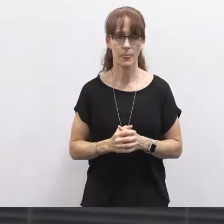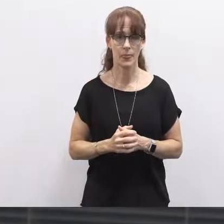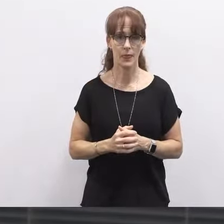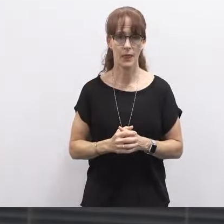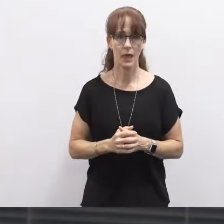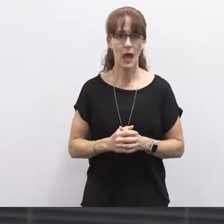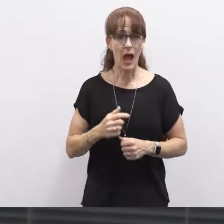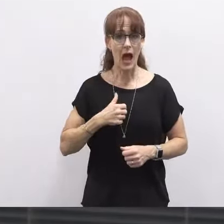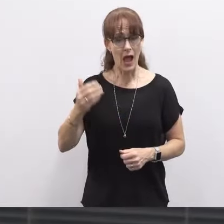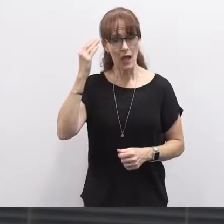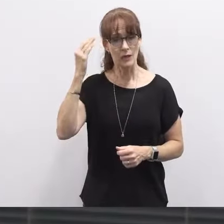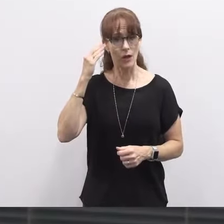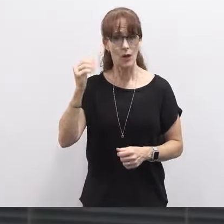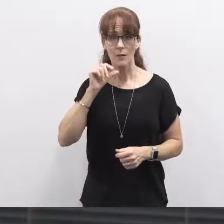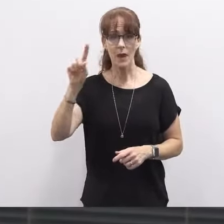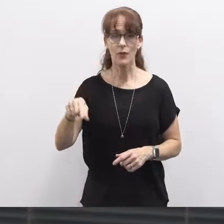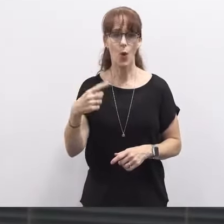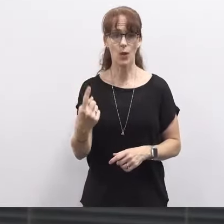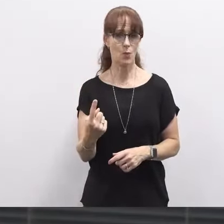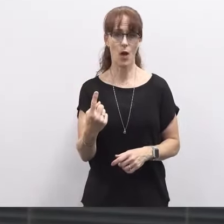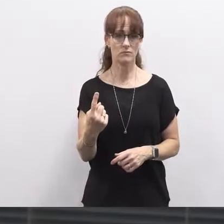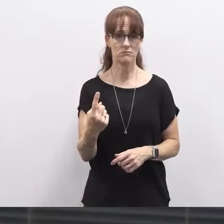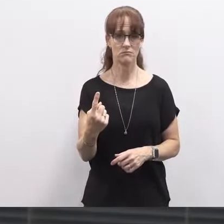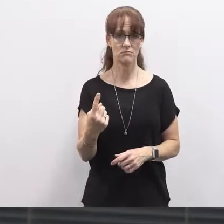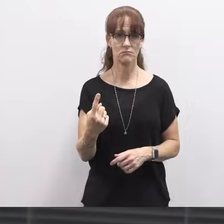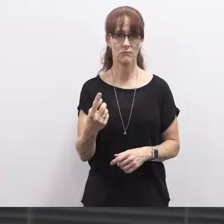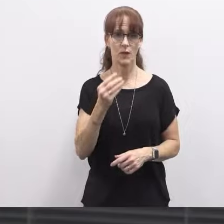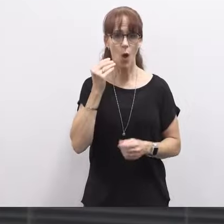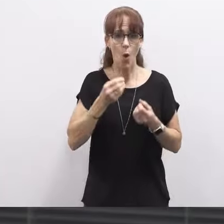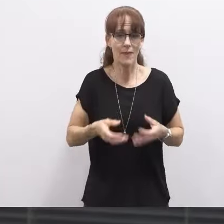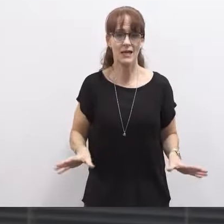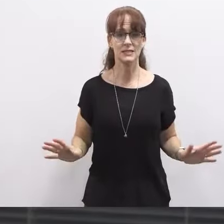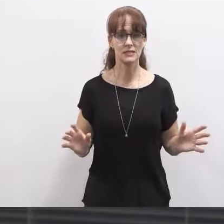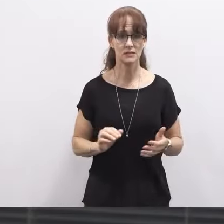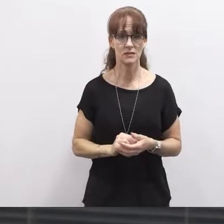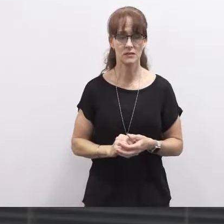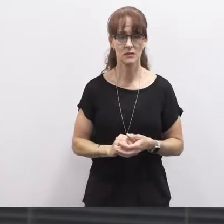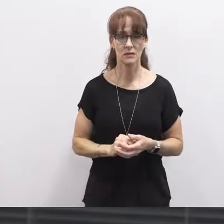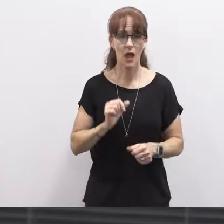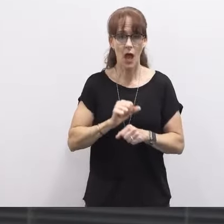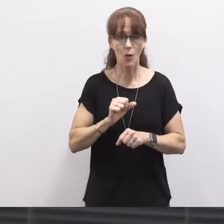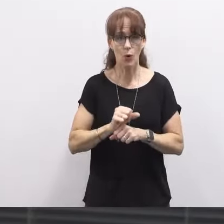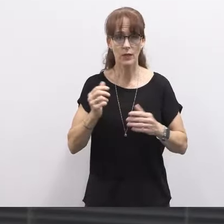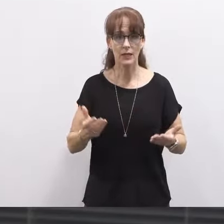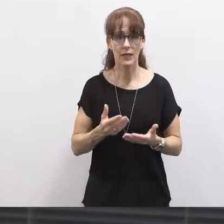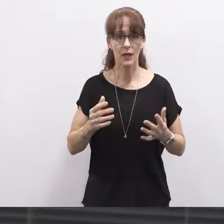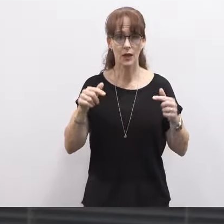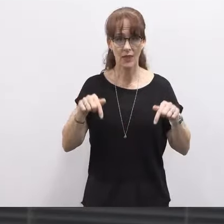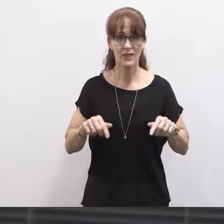And I know I am not the only one that is homeless and working here in this district,